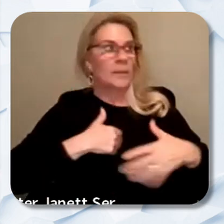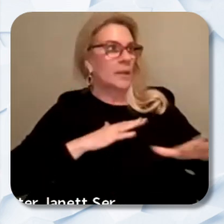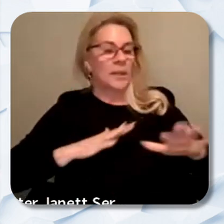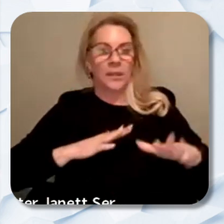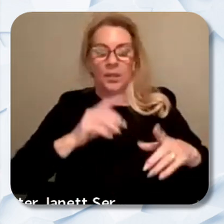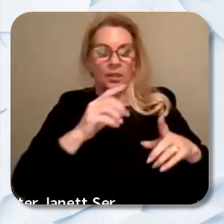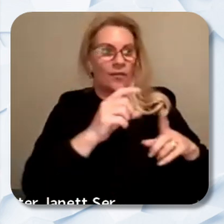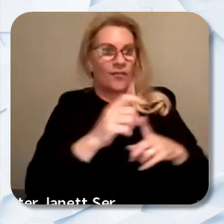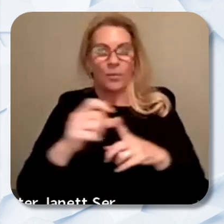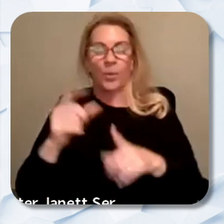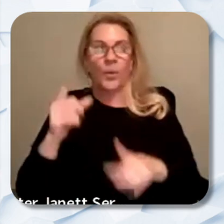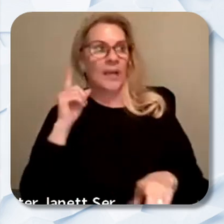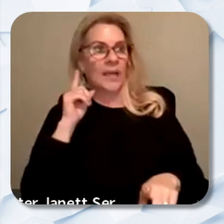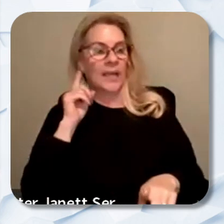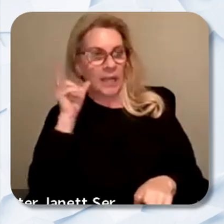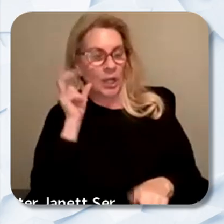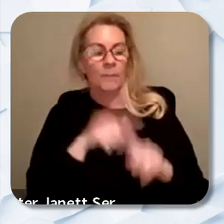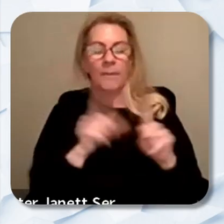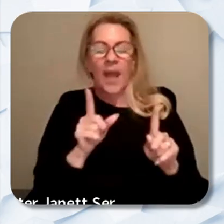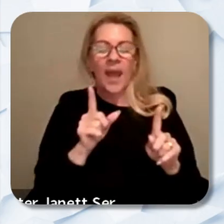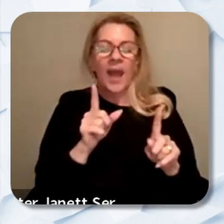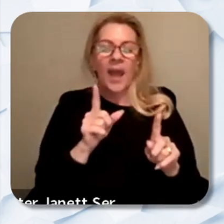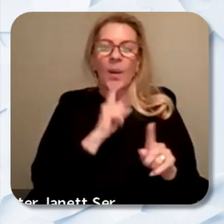you're going to hear and whatnot. But as long as you care of what you're doing in the field